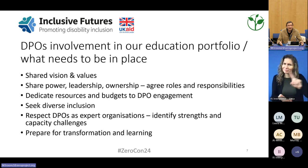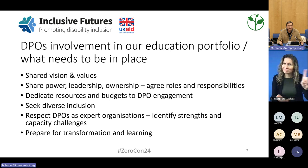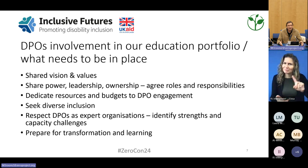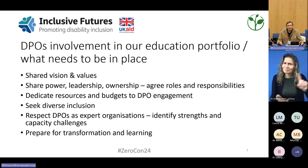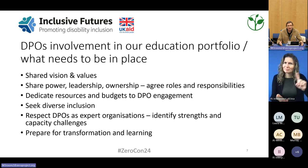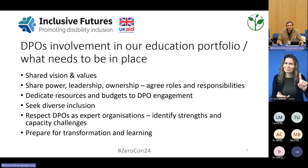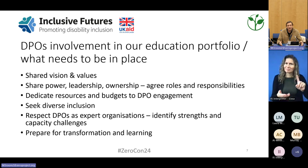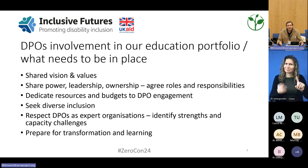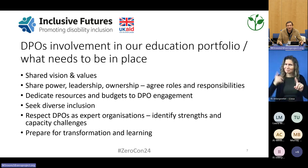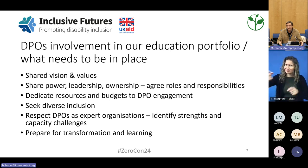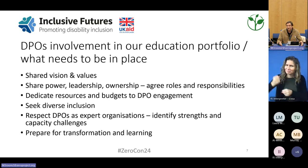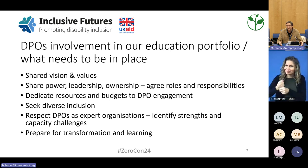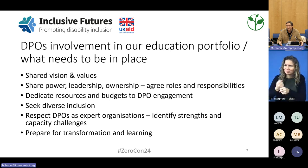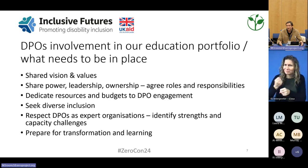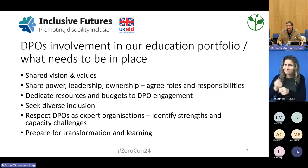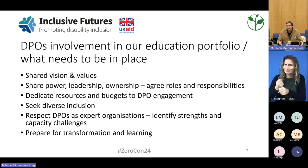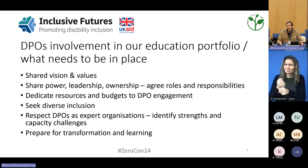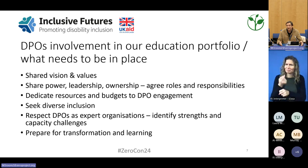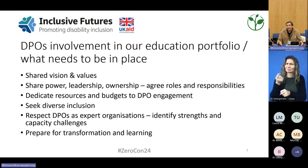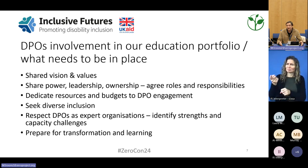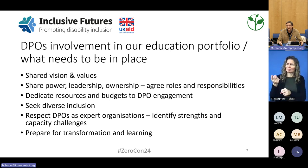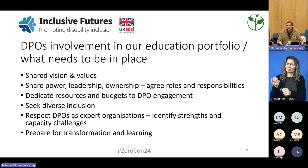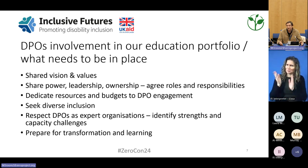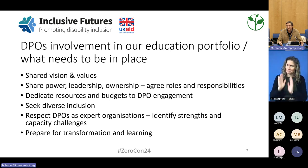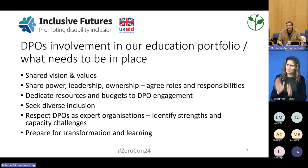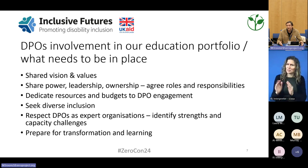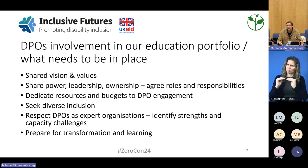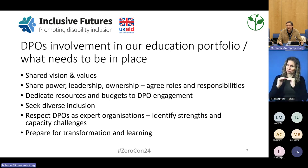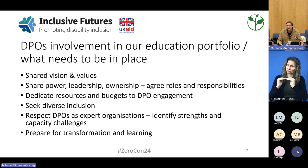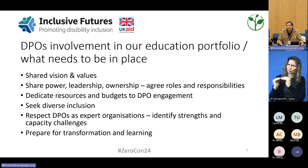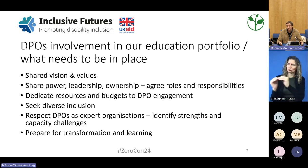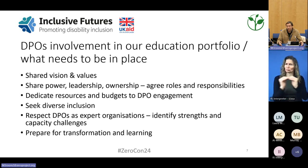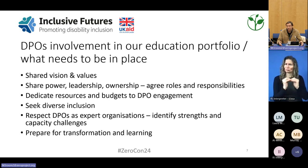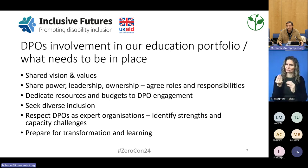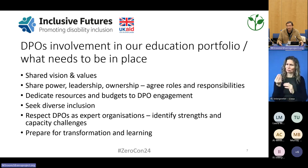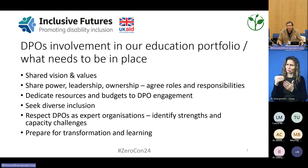they have the right for fair remuneration and getting to resources they need to contribute